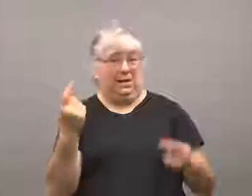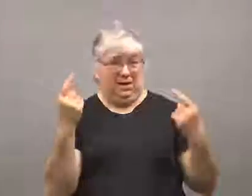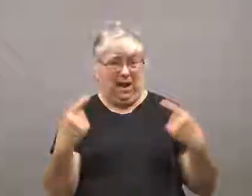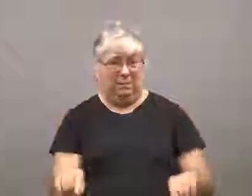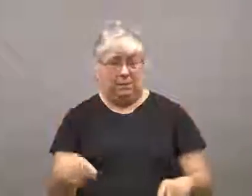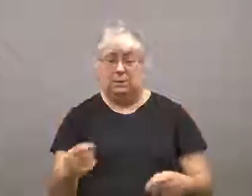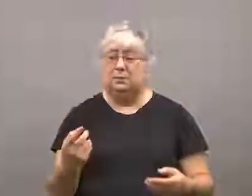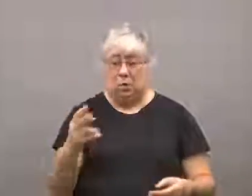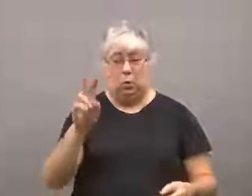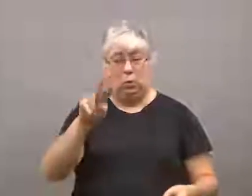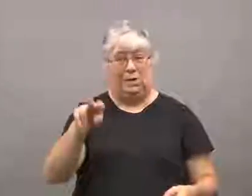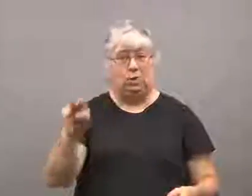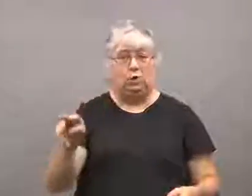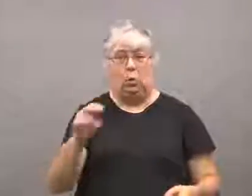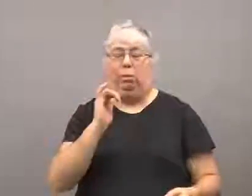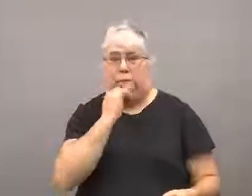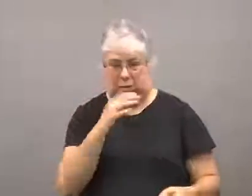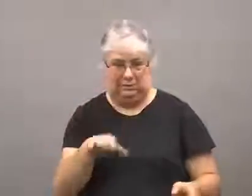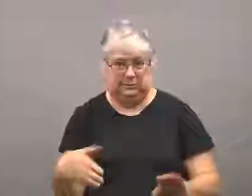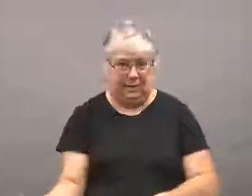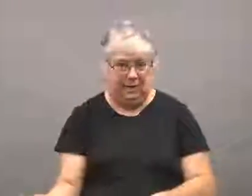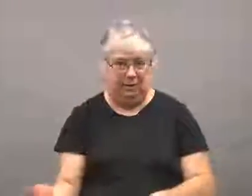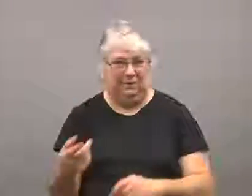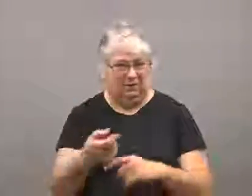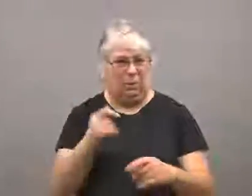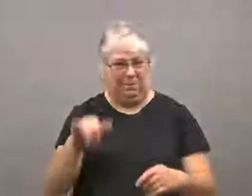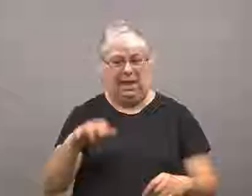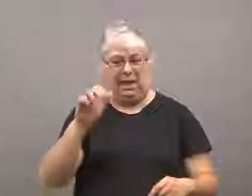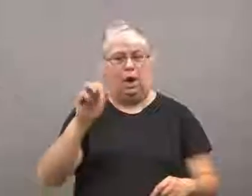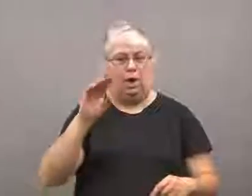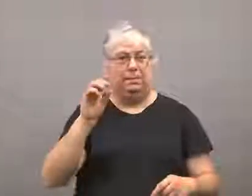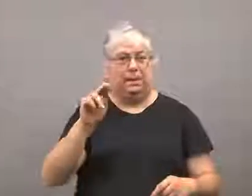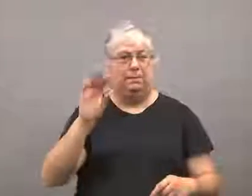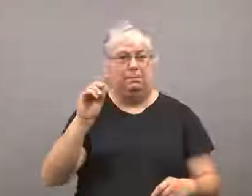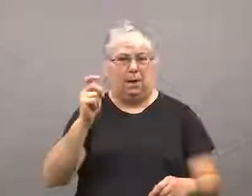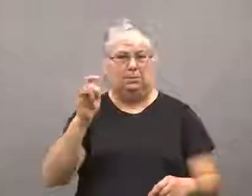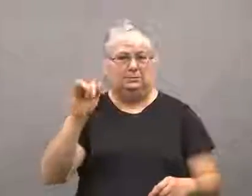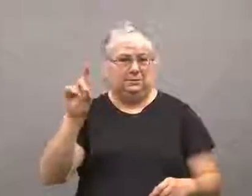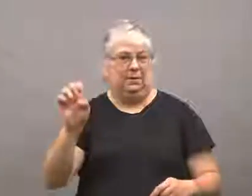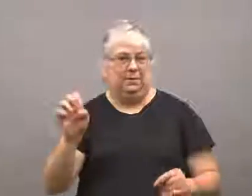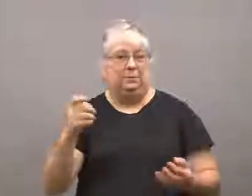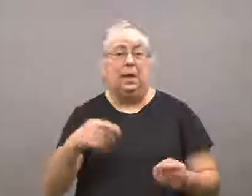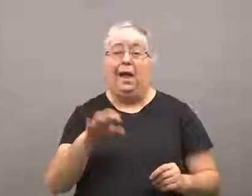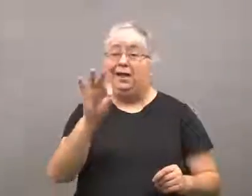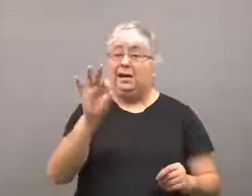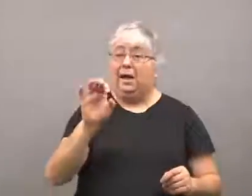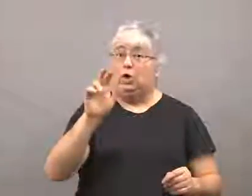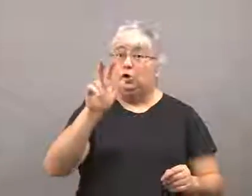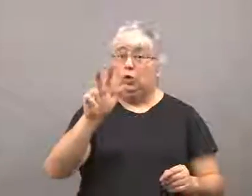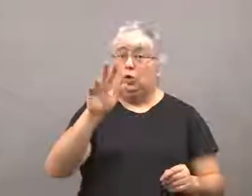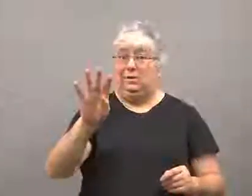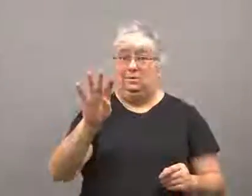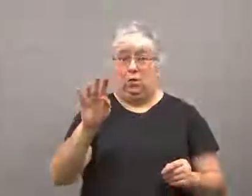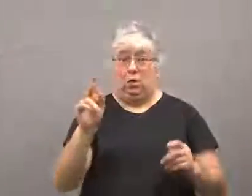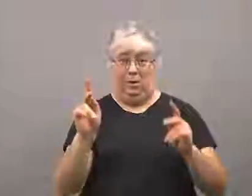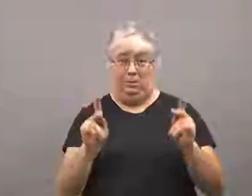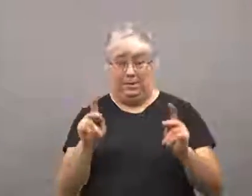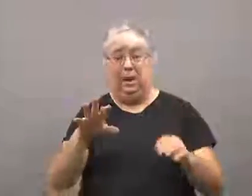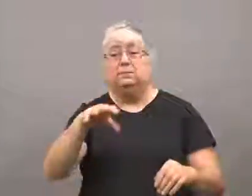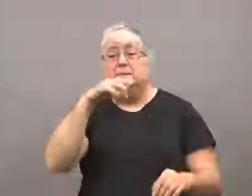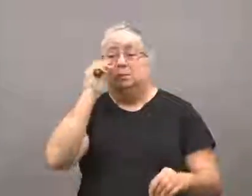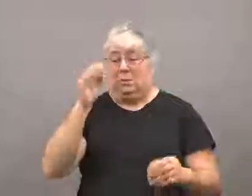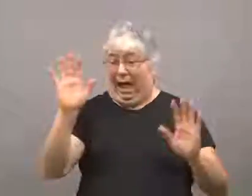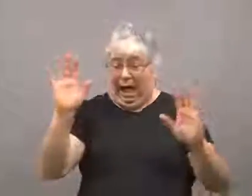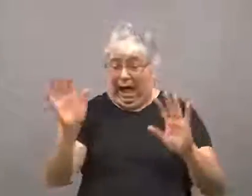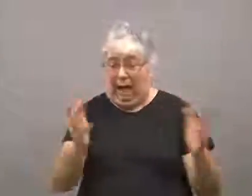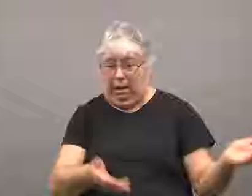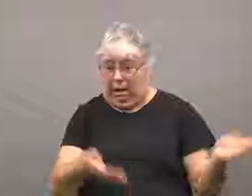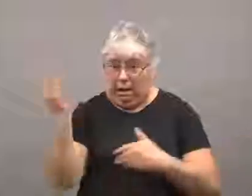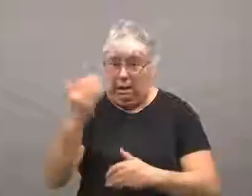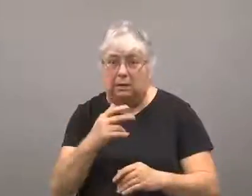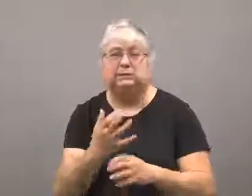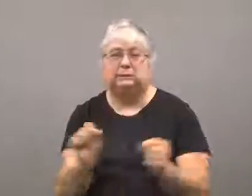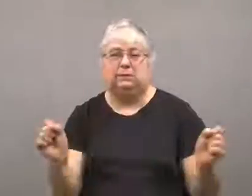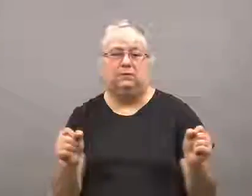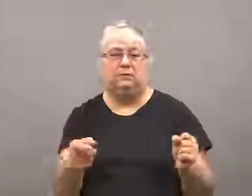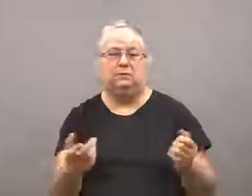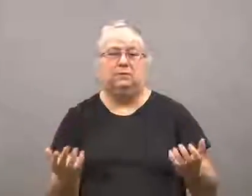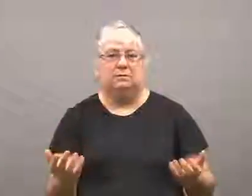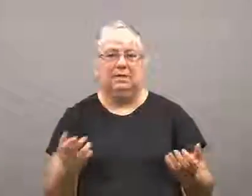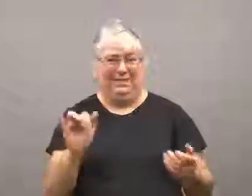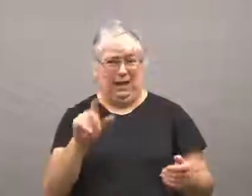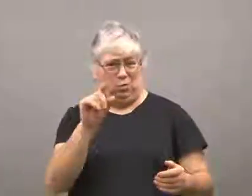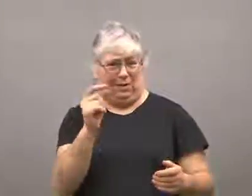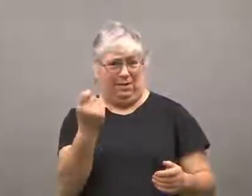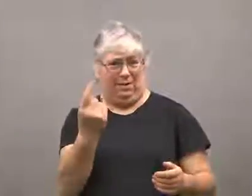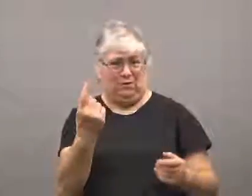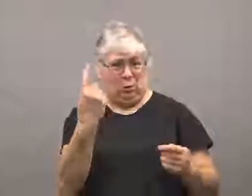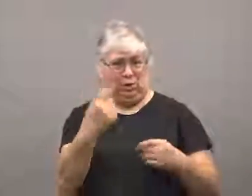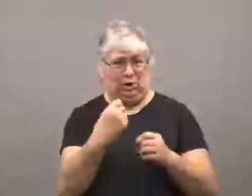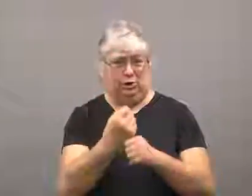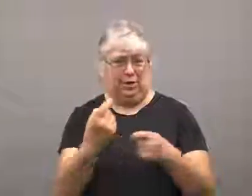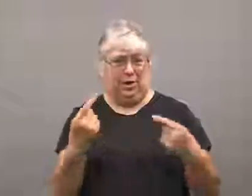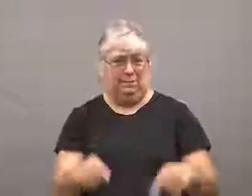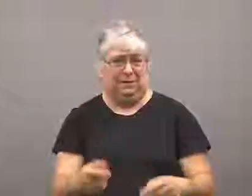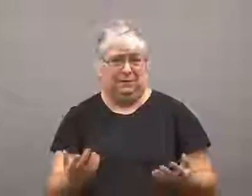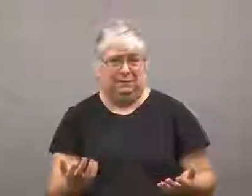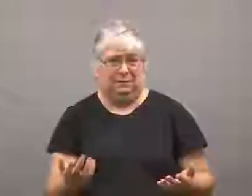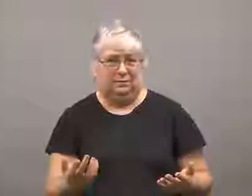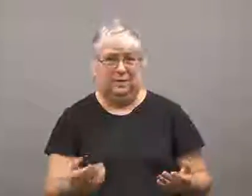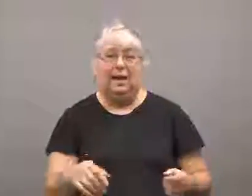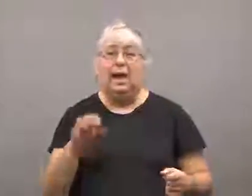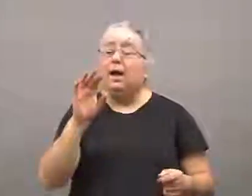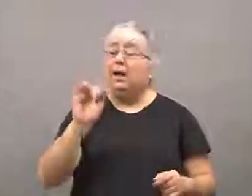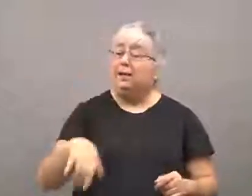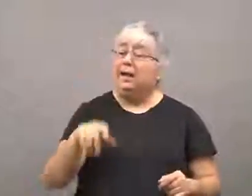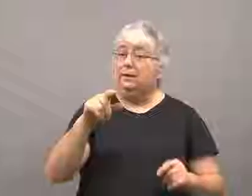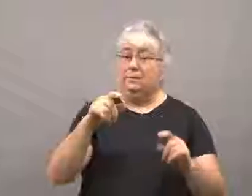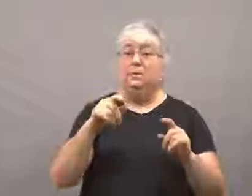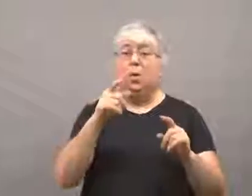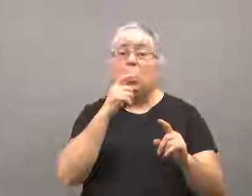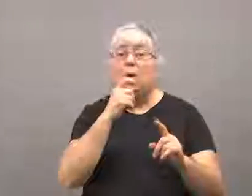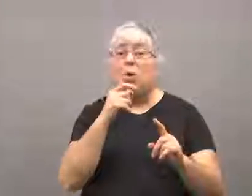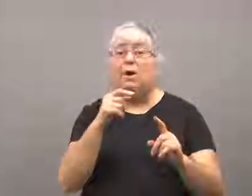there were 22 accidental deaths, and 934 injuries from carbon monoxide.